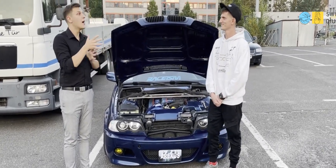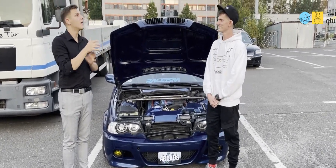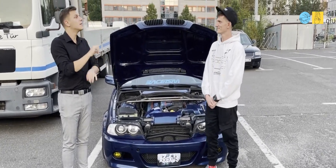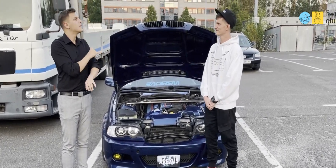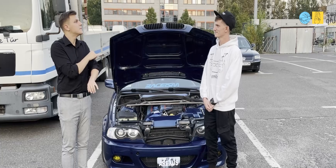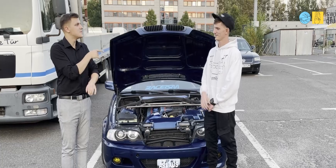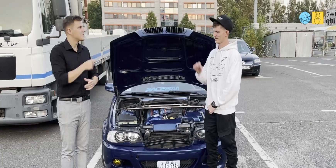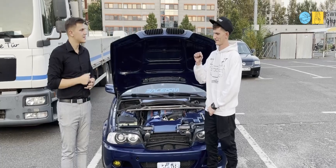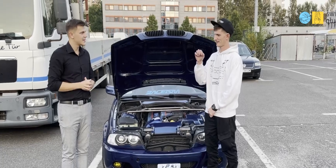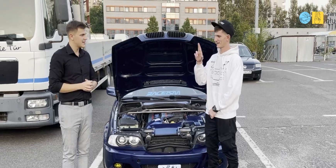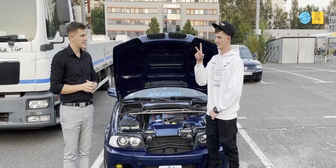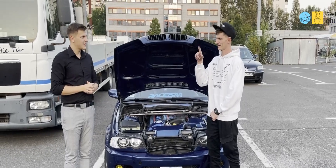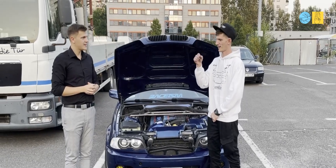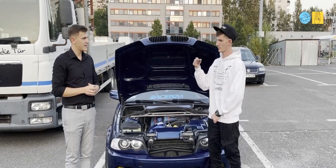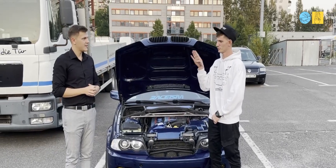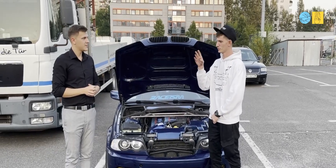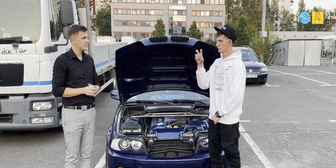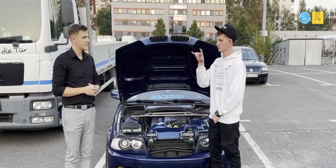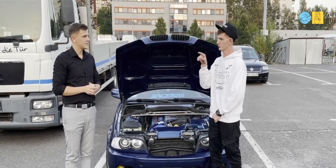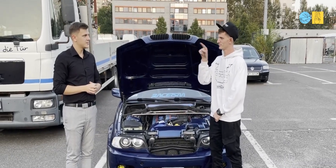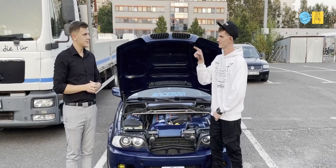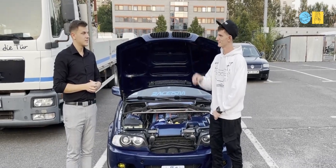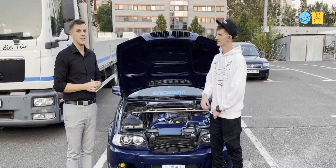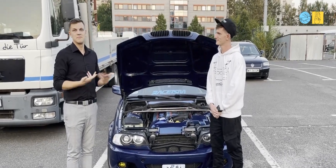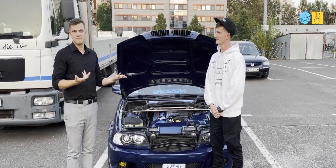My name is Arkadiusz Czyż